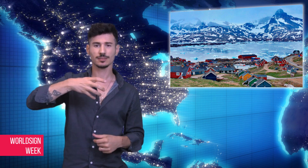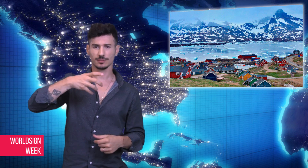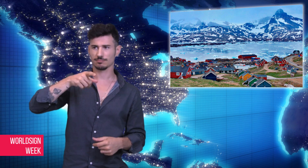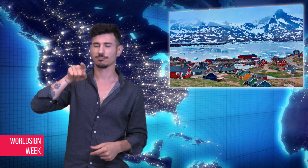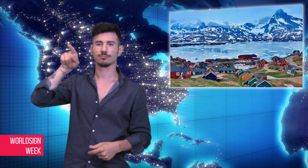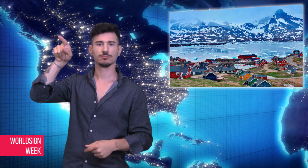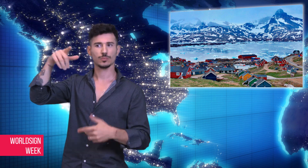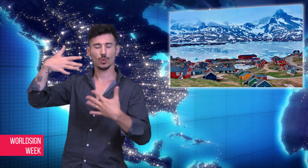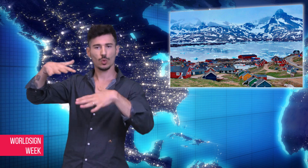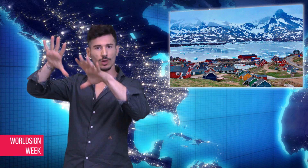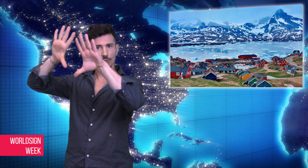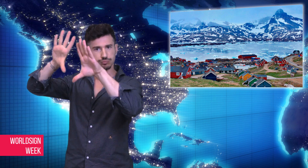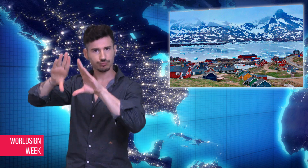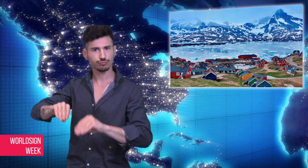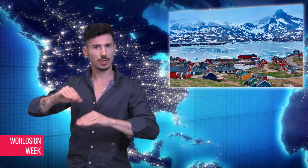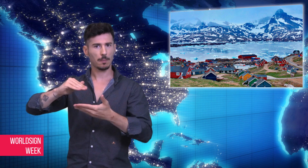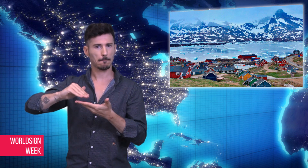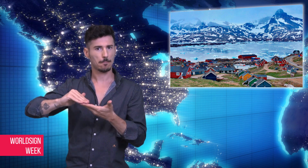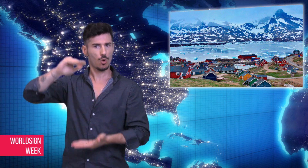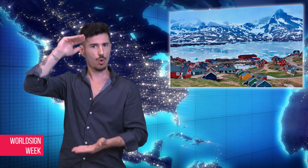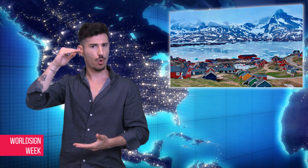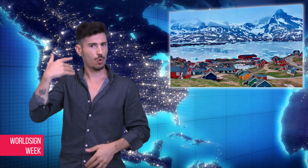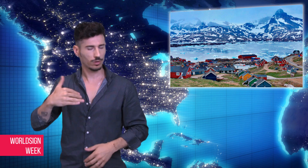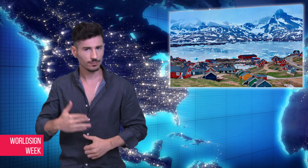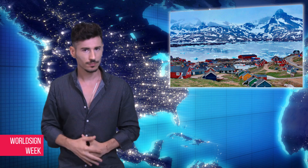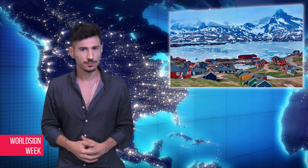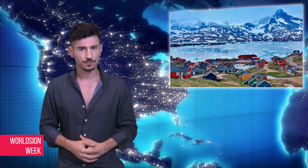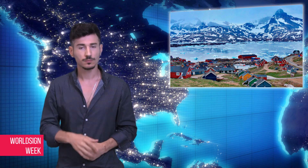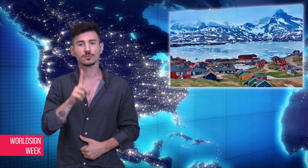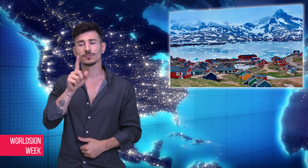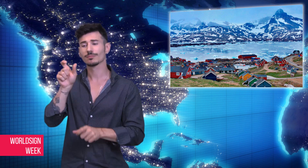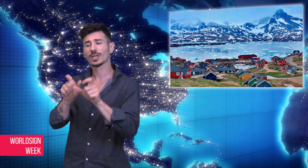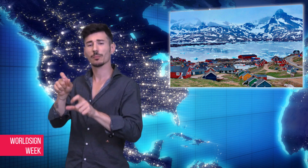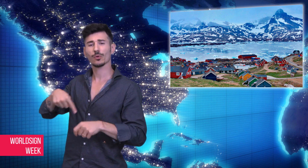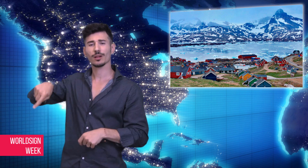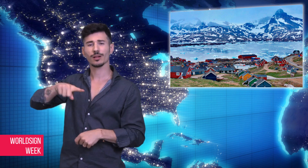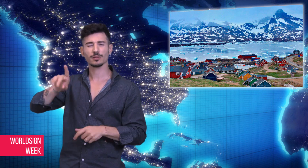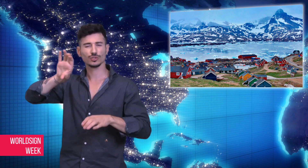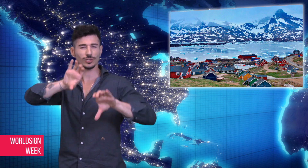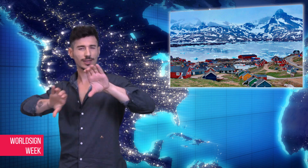has melted an unusually enormous amounts of ice in